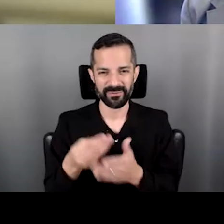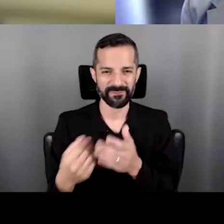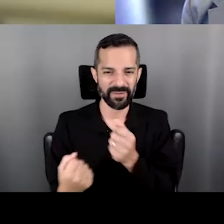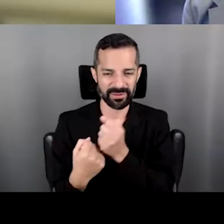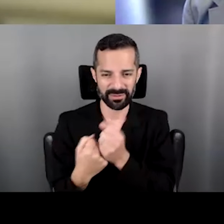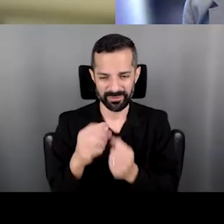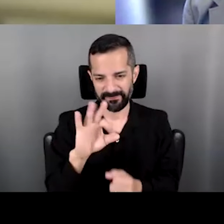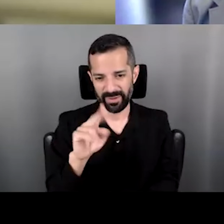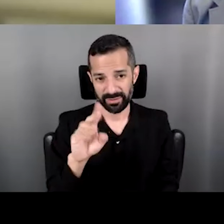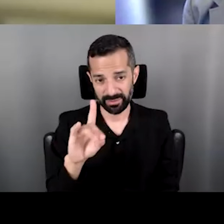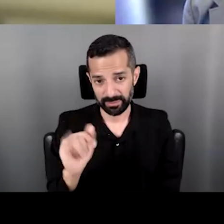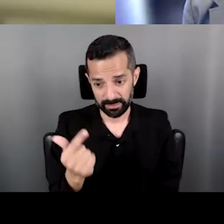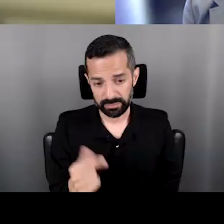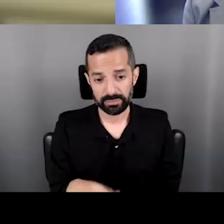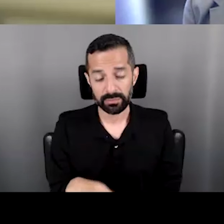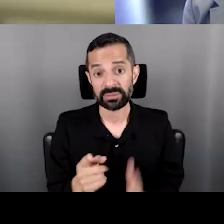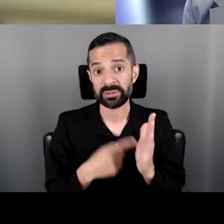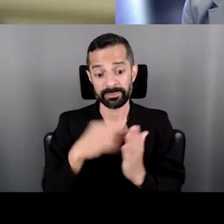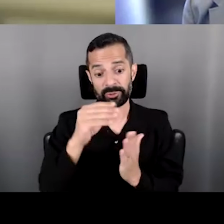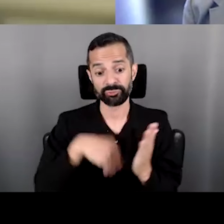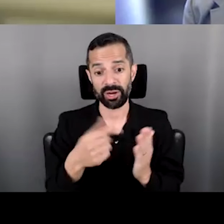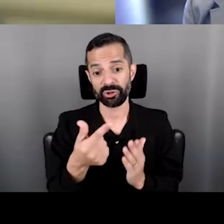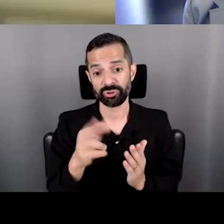Sometimes we've written a grant and it calls for a particular position.